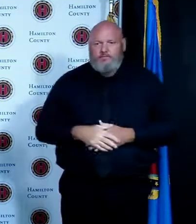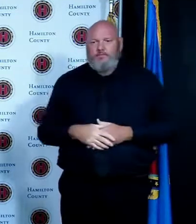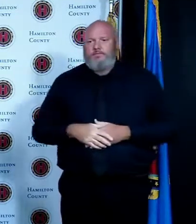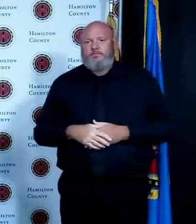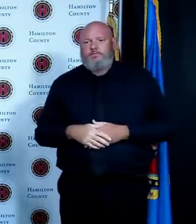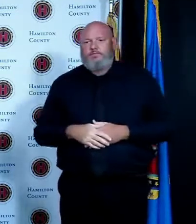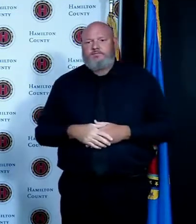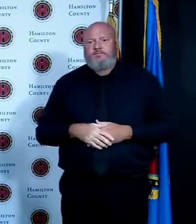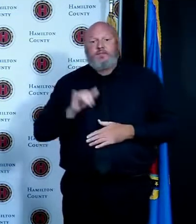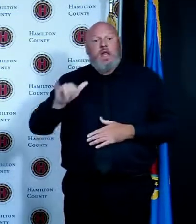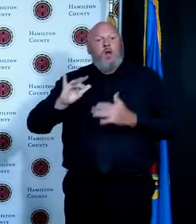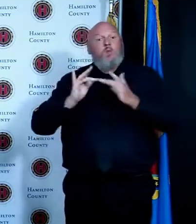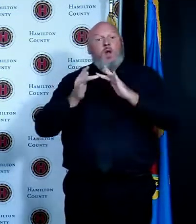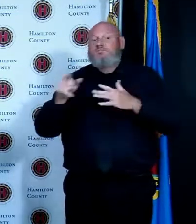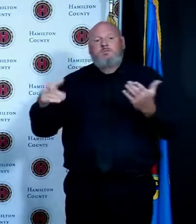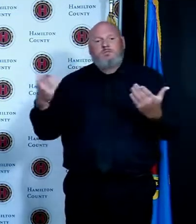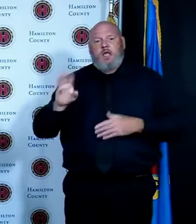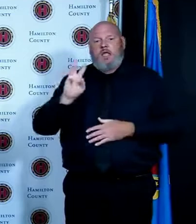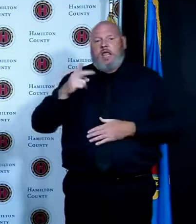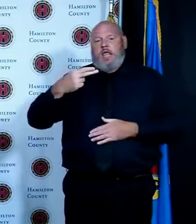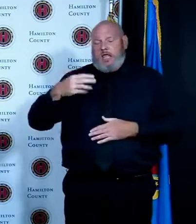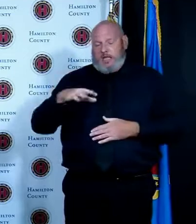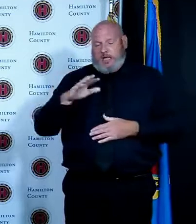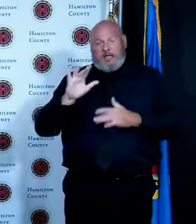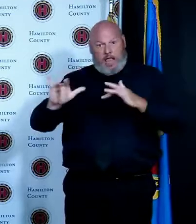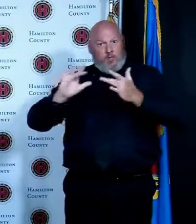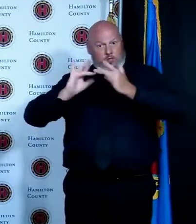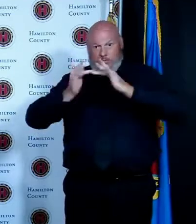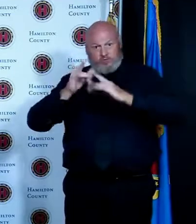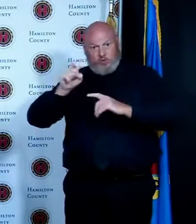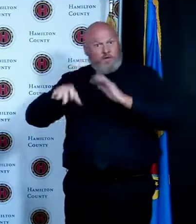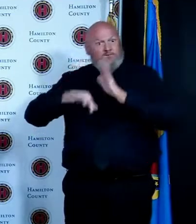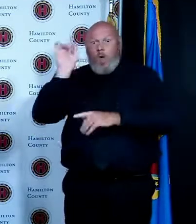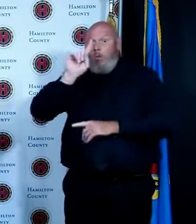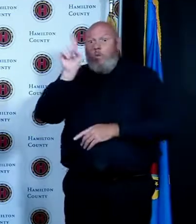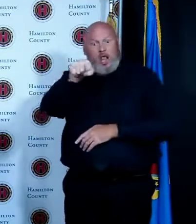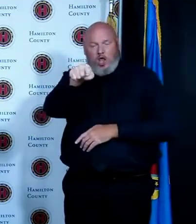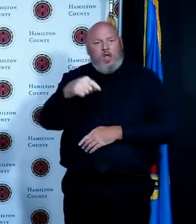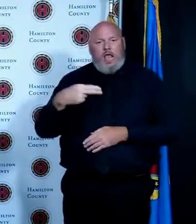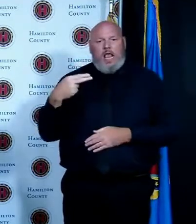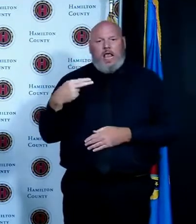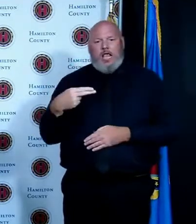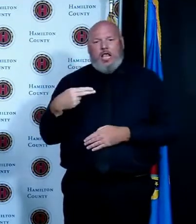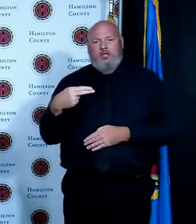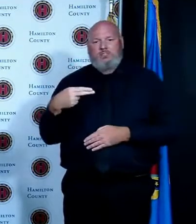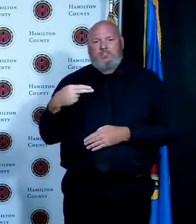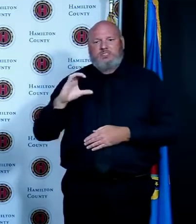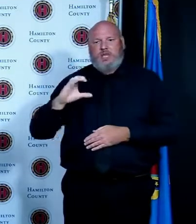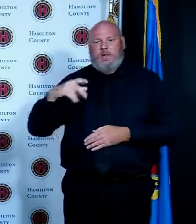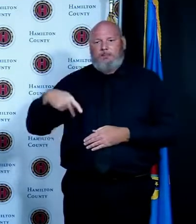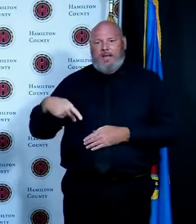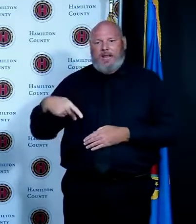continue to keep it up to date and if there are sites that that you know of that are not on our map please share that with us and we will